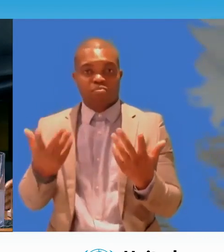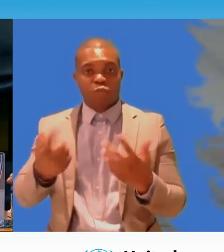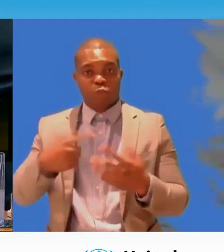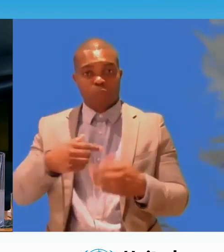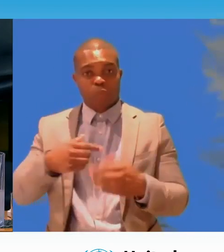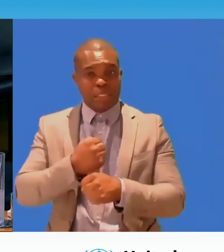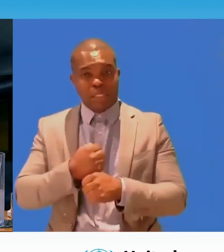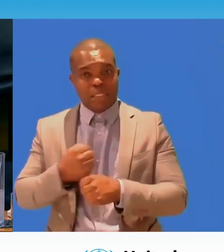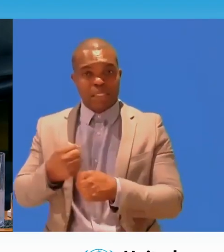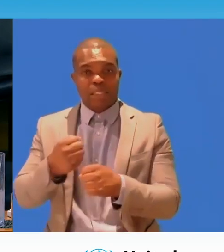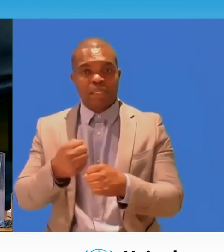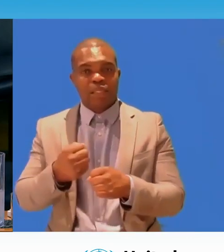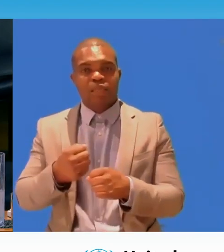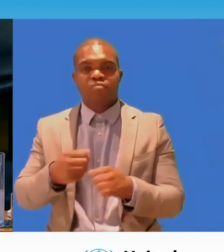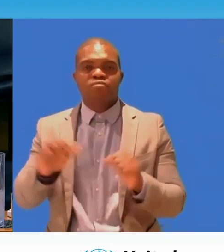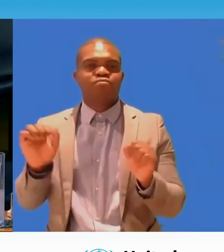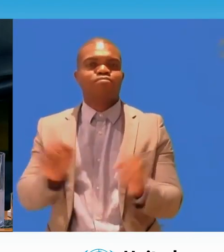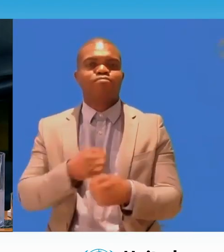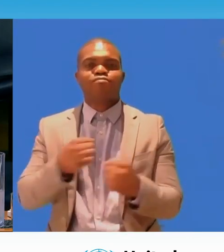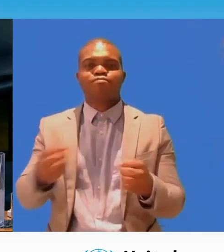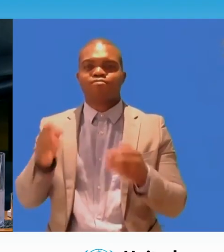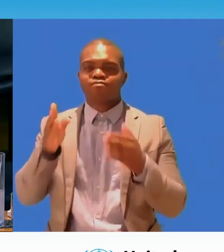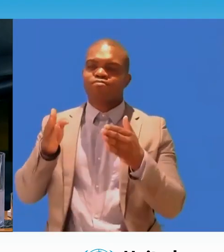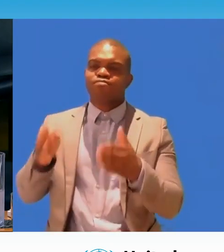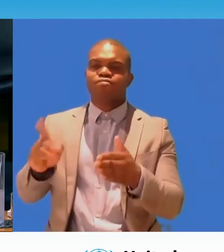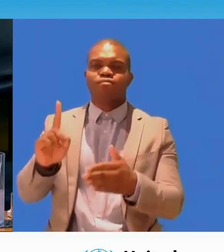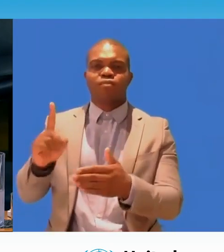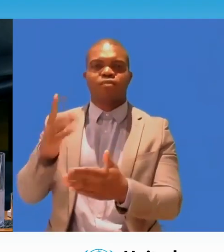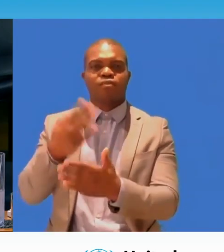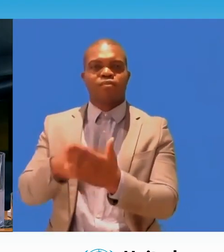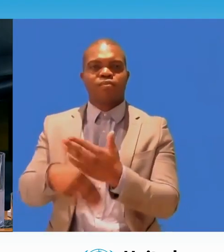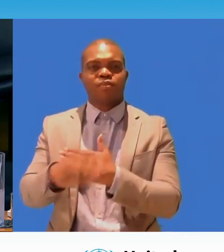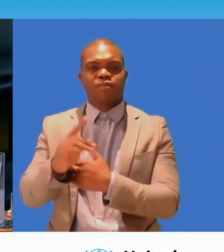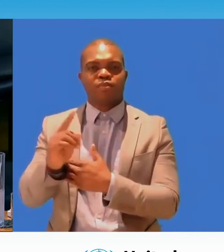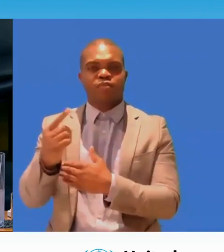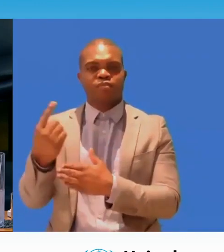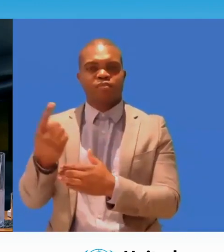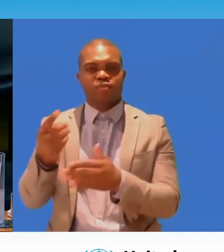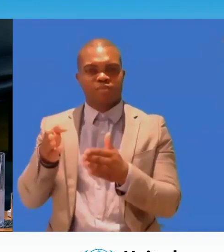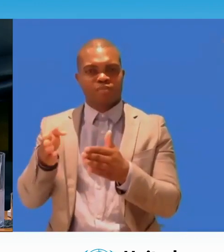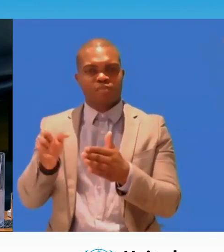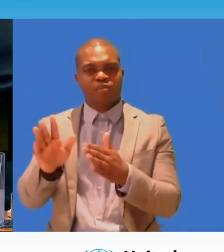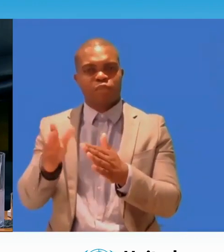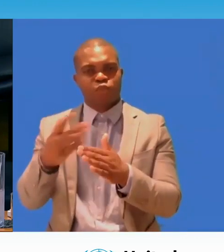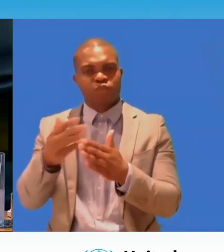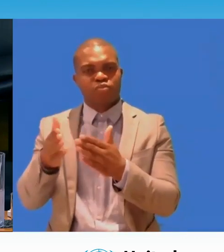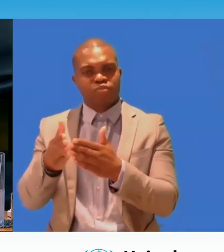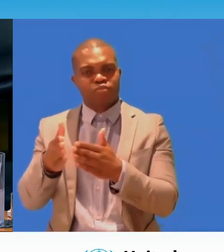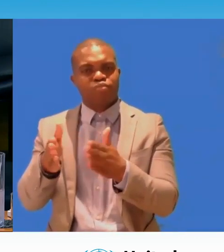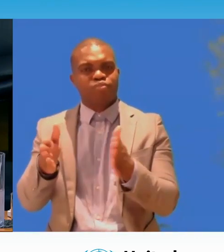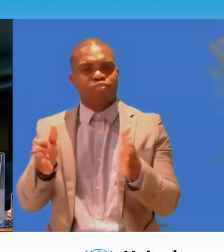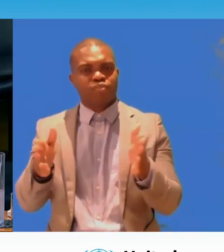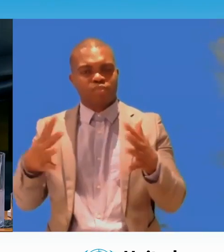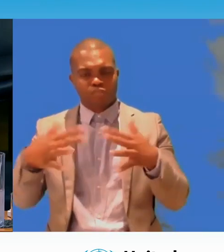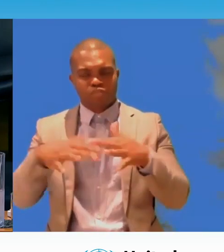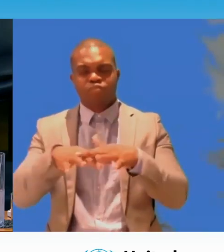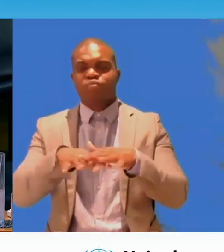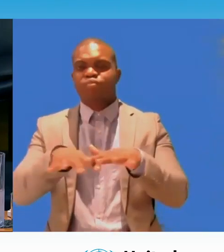are happening and on Final remarks I would like to state that brbd fund remains committed to its